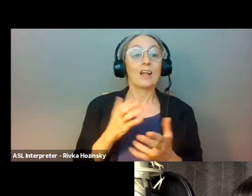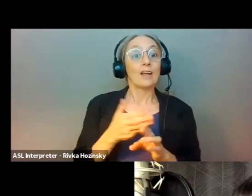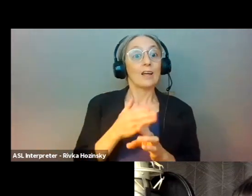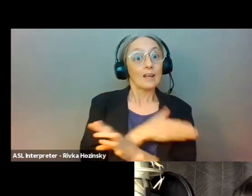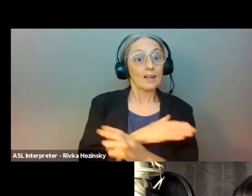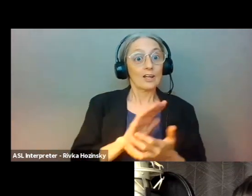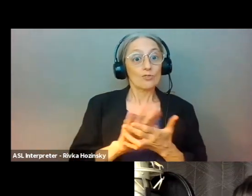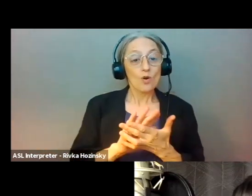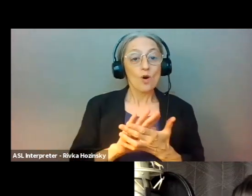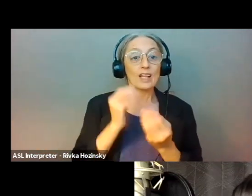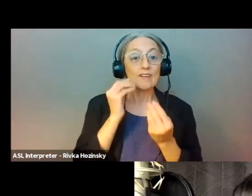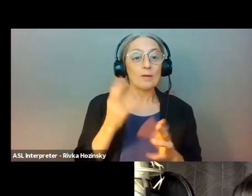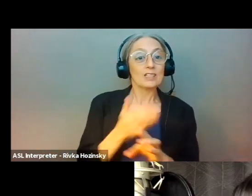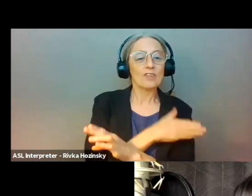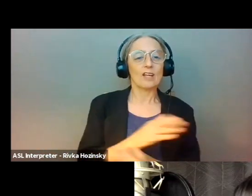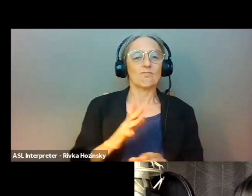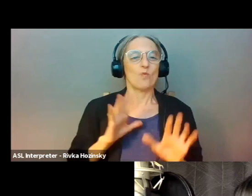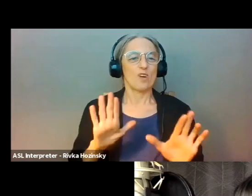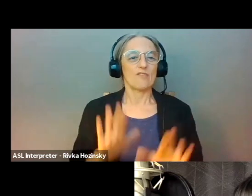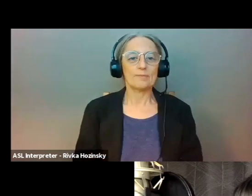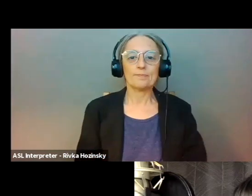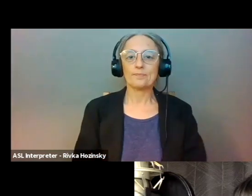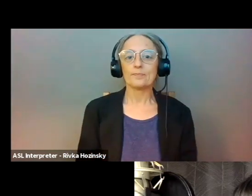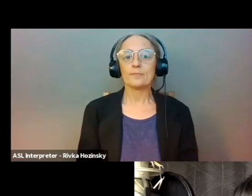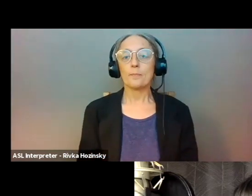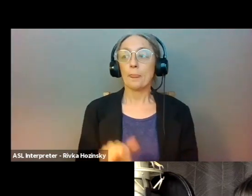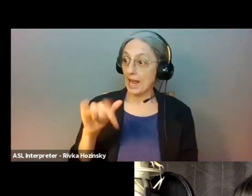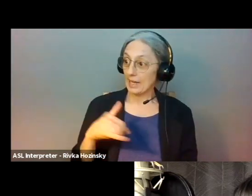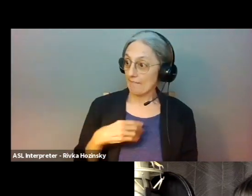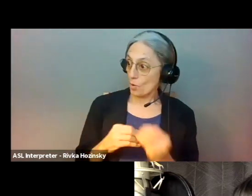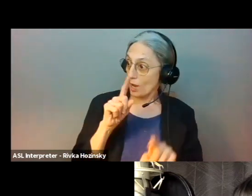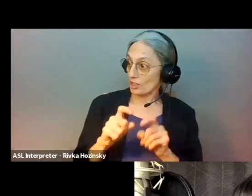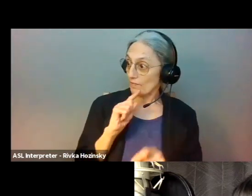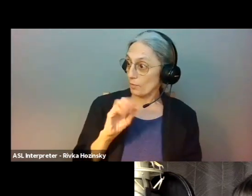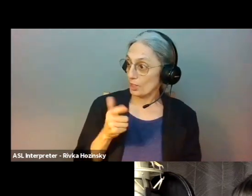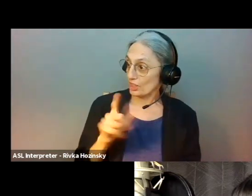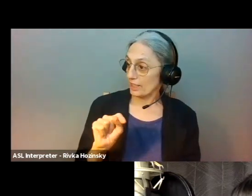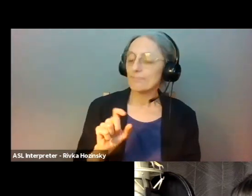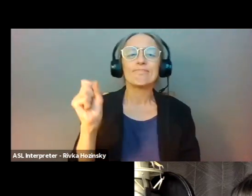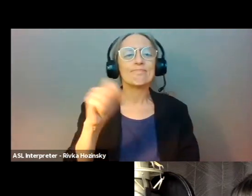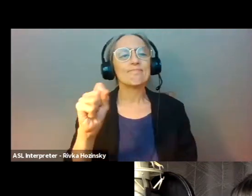Andy, do you have some questions queued up for Bridget? [Andy] Yes. Since audio describers don't have the same